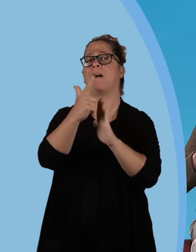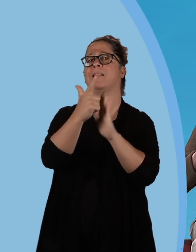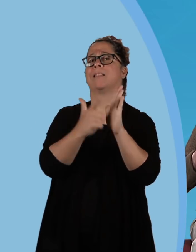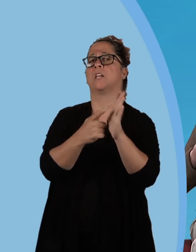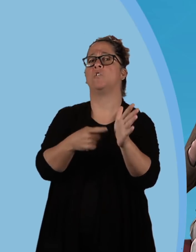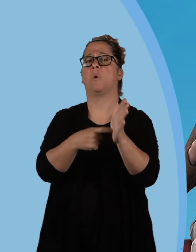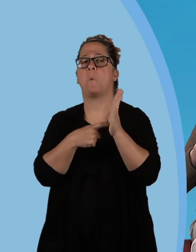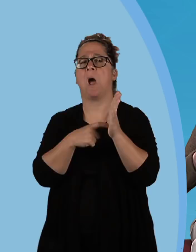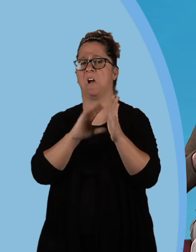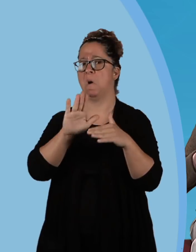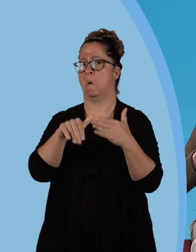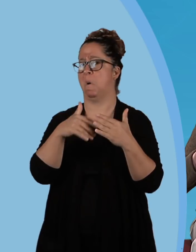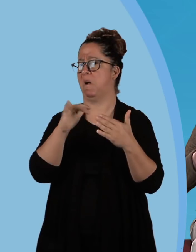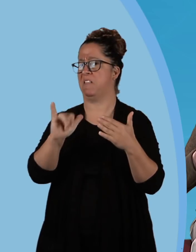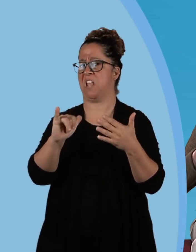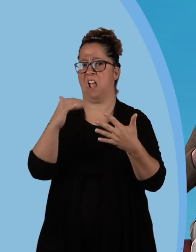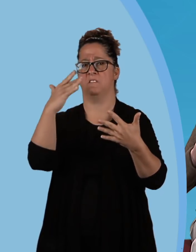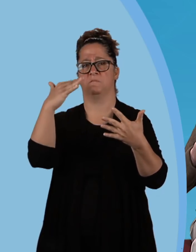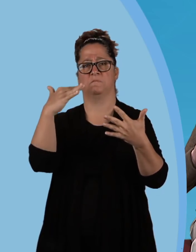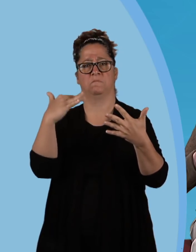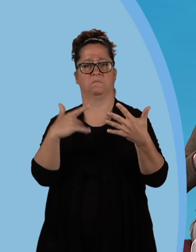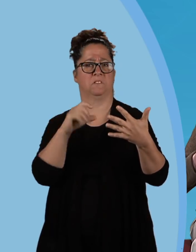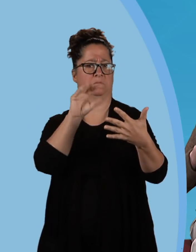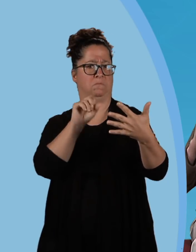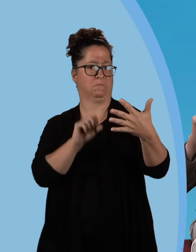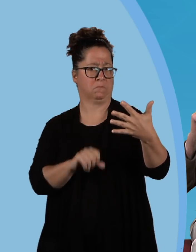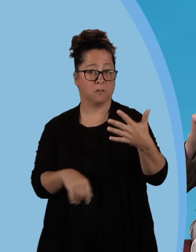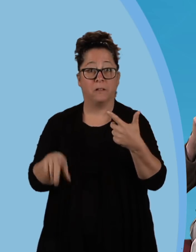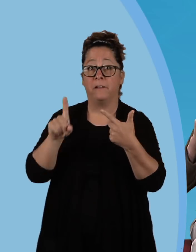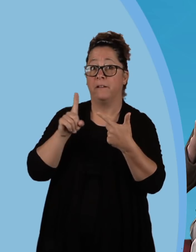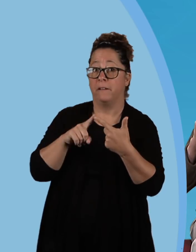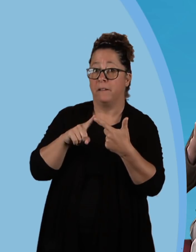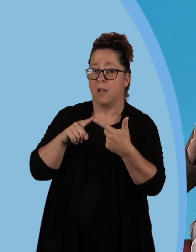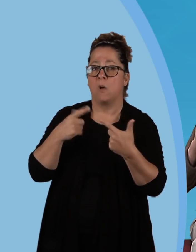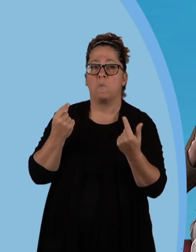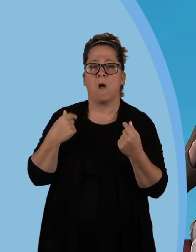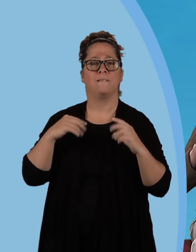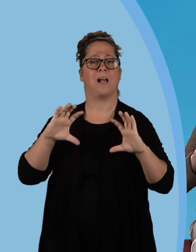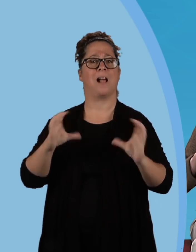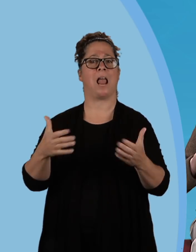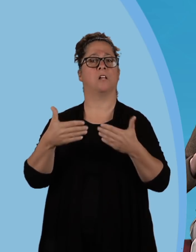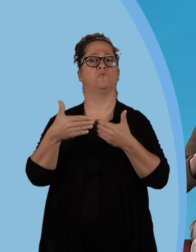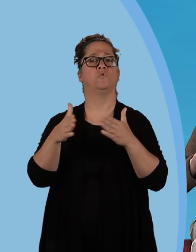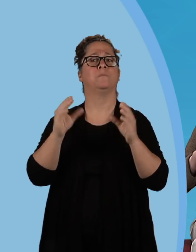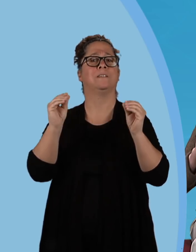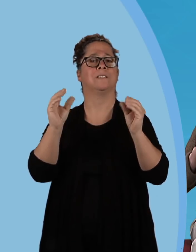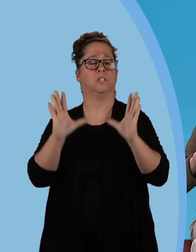of legal requirements and all of that kind of stuff. We have a tip sheet for the classroom teacher